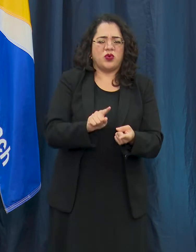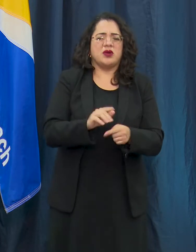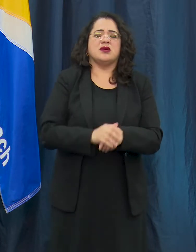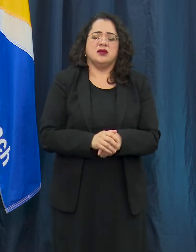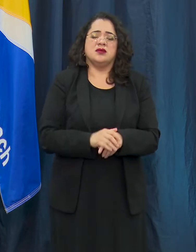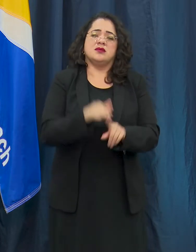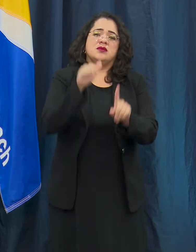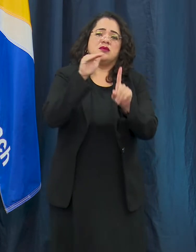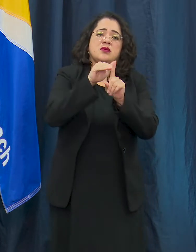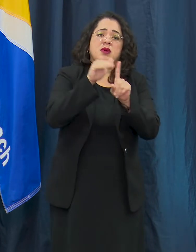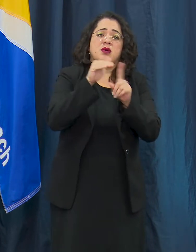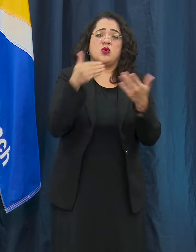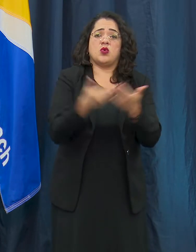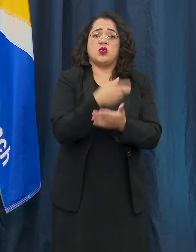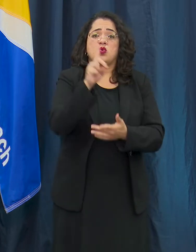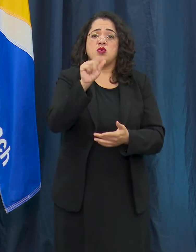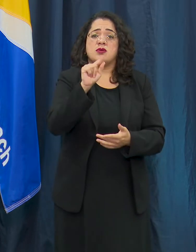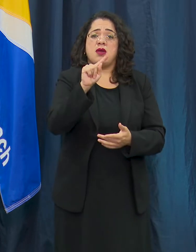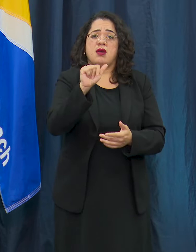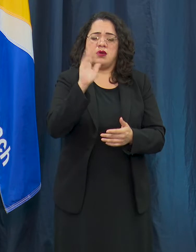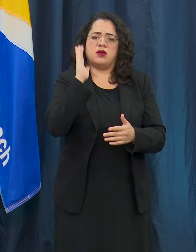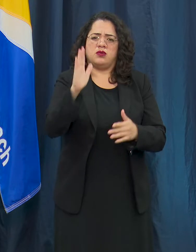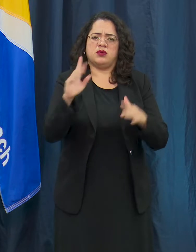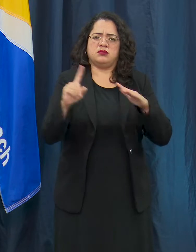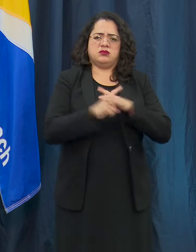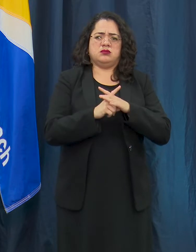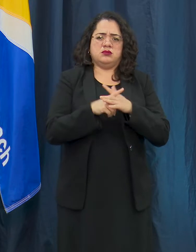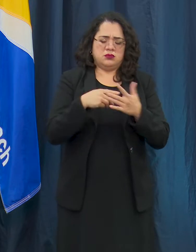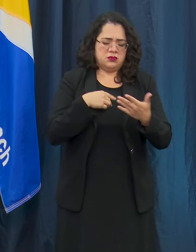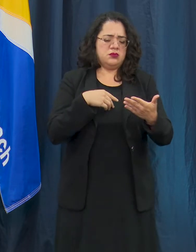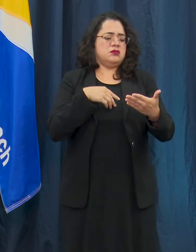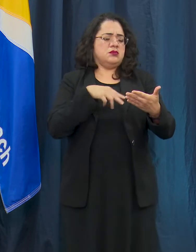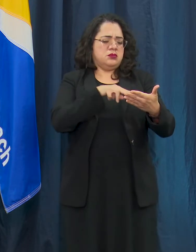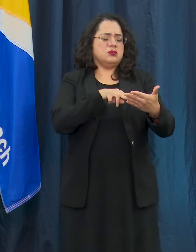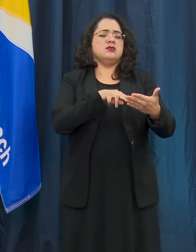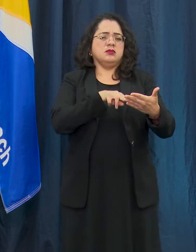in and all data often times gets readjusted by hospitals as we learn more